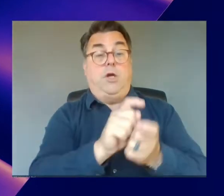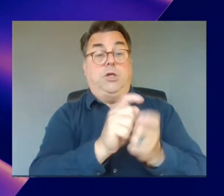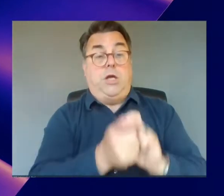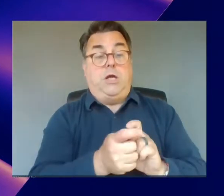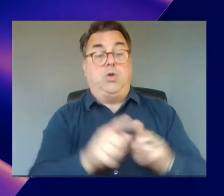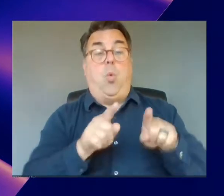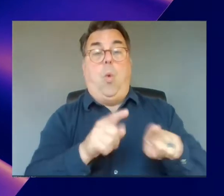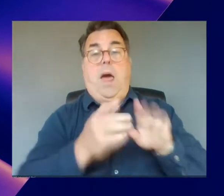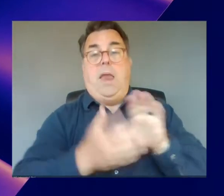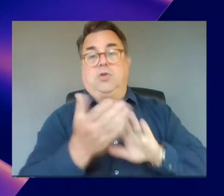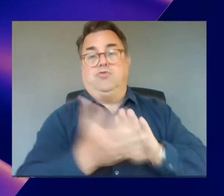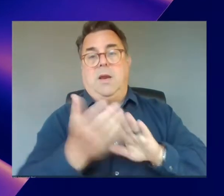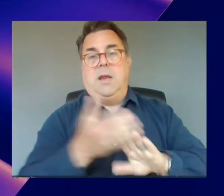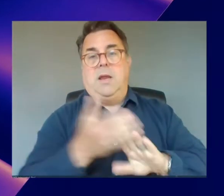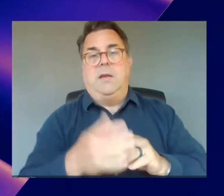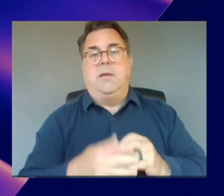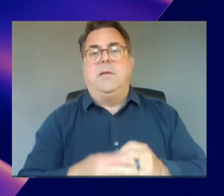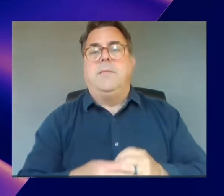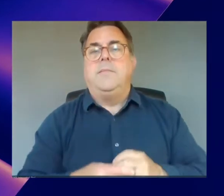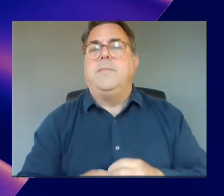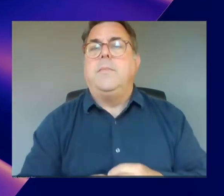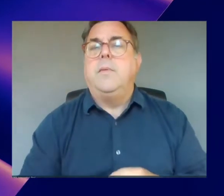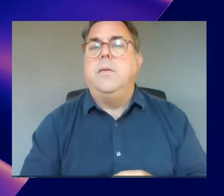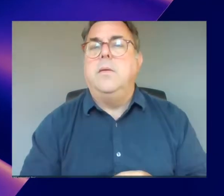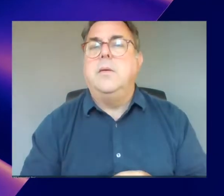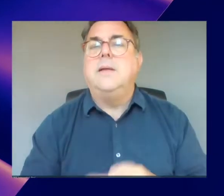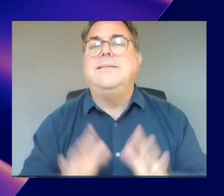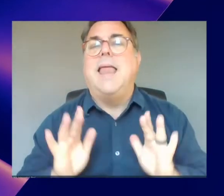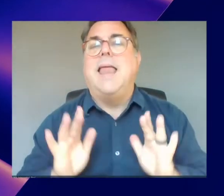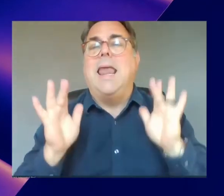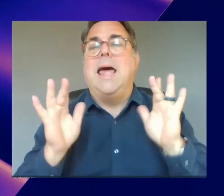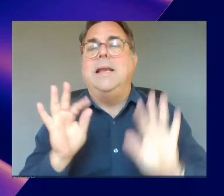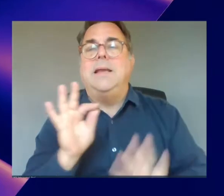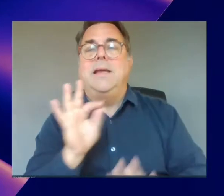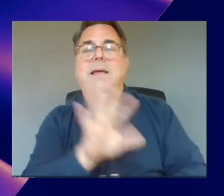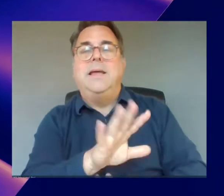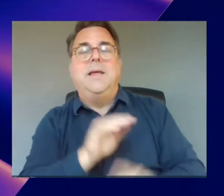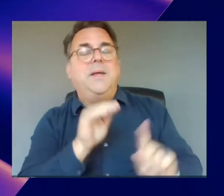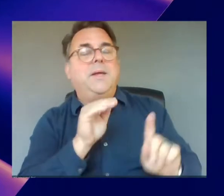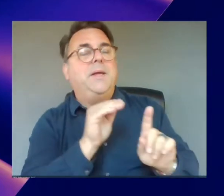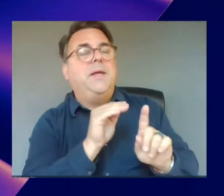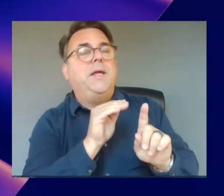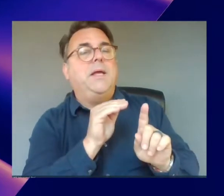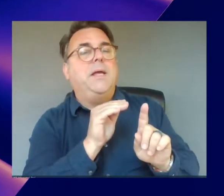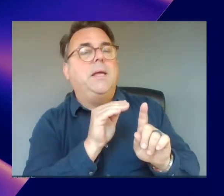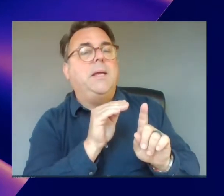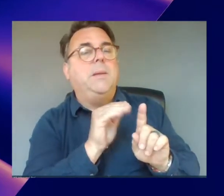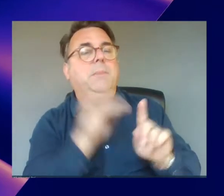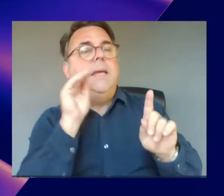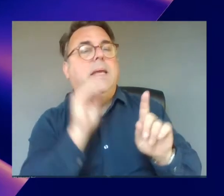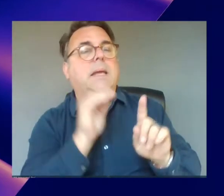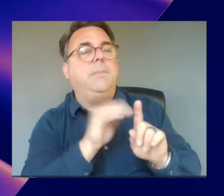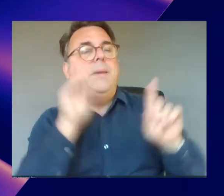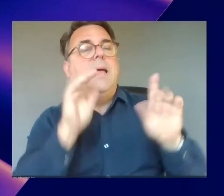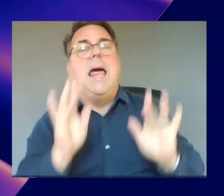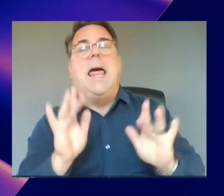It's like a soft commit. It's just gentle. Yes, exactly. I like a gentle form of software development. It just feels nice